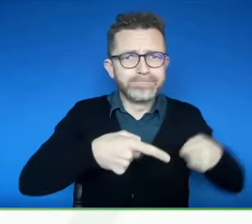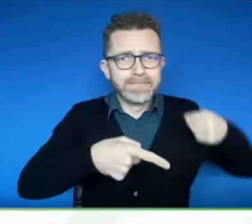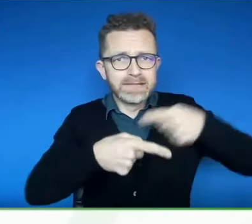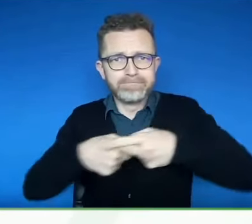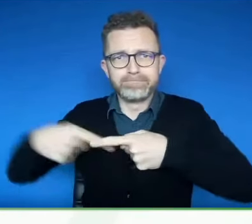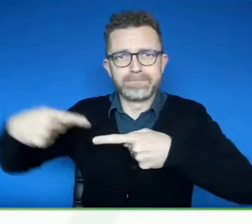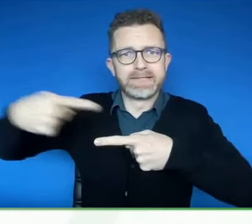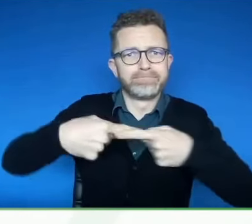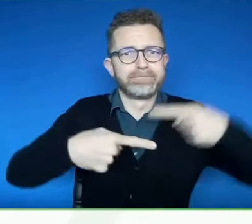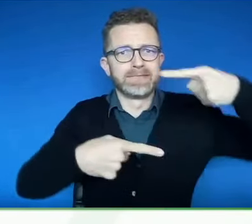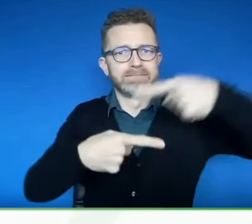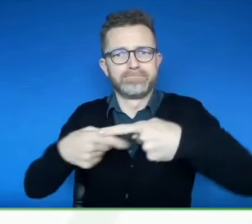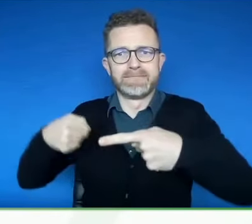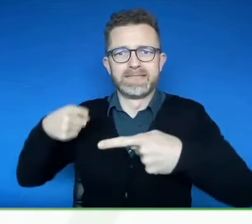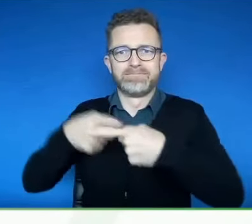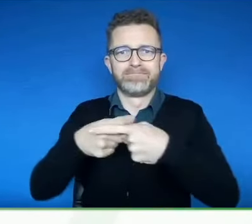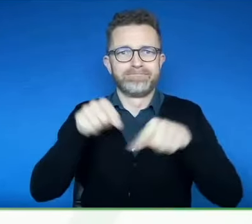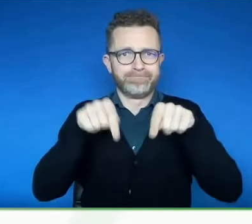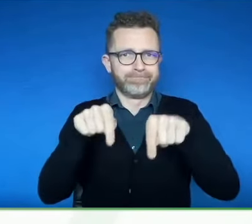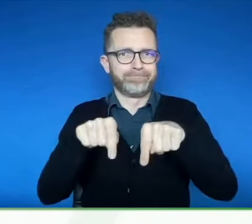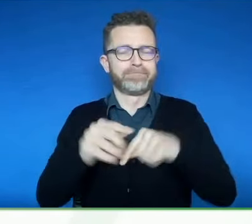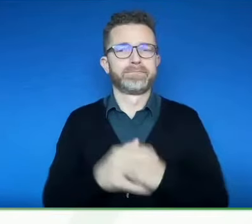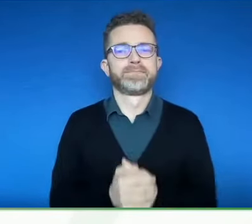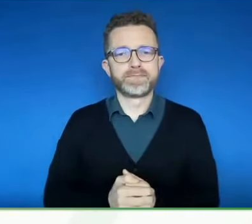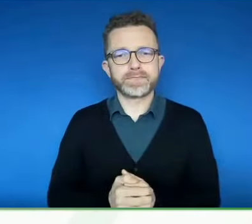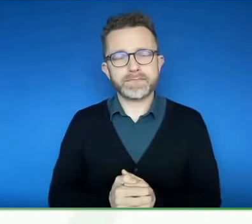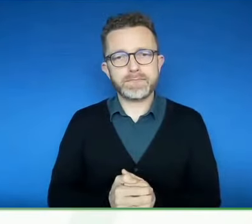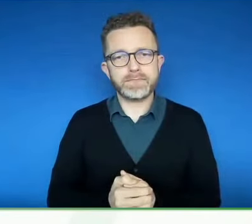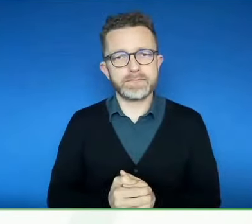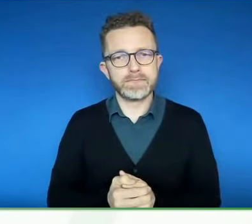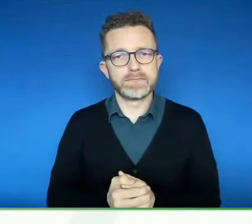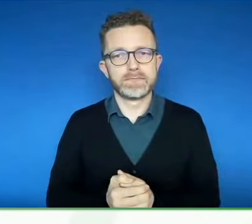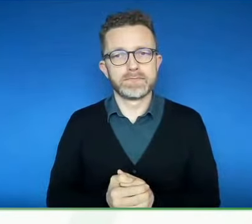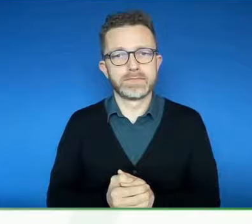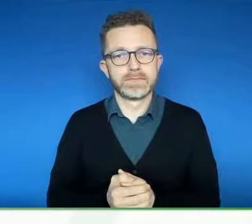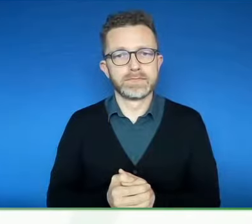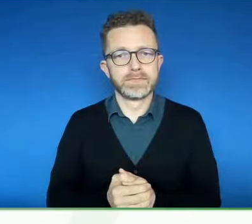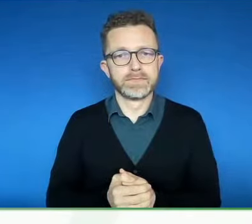These are a lens in which we are trying to look at some of the issues in different countries where we work.